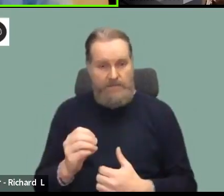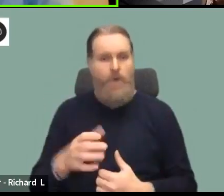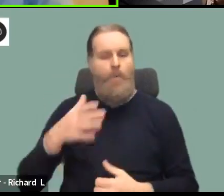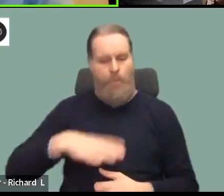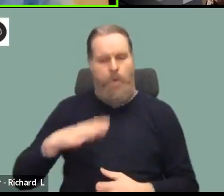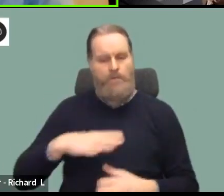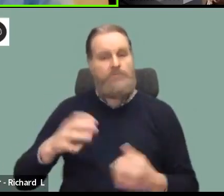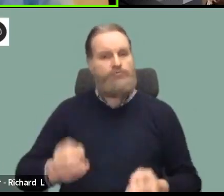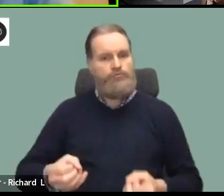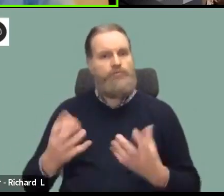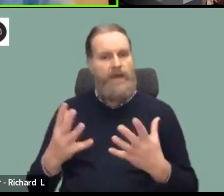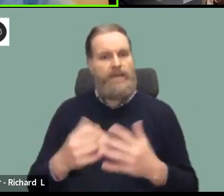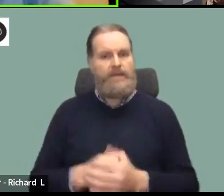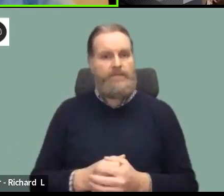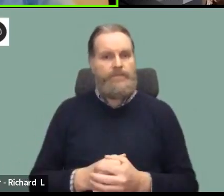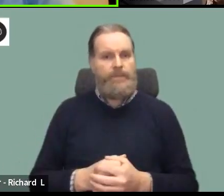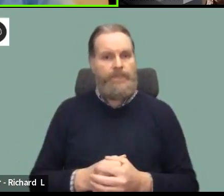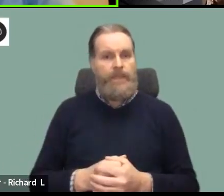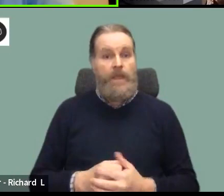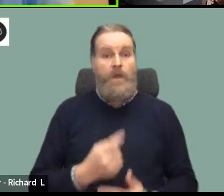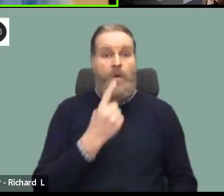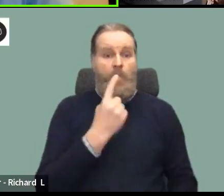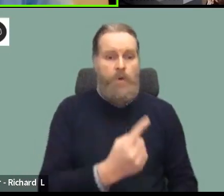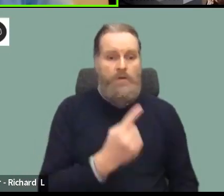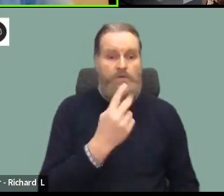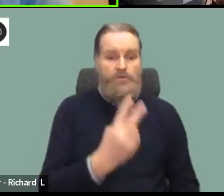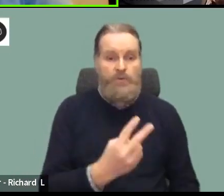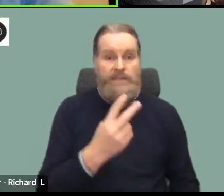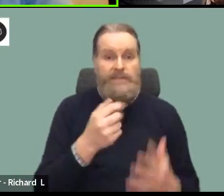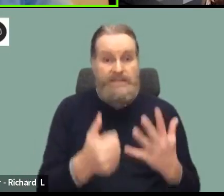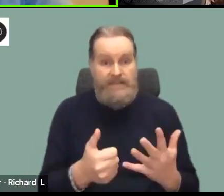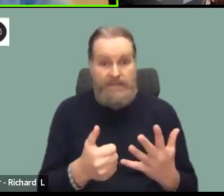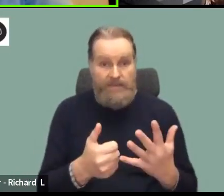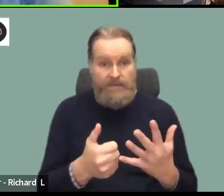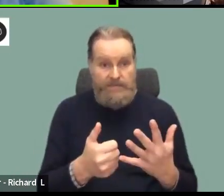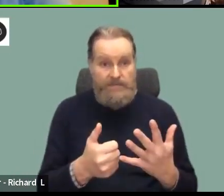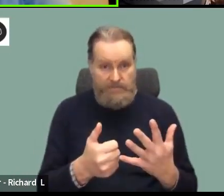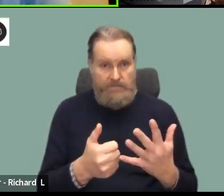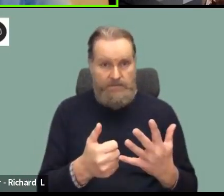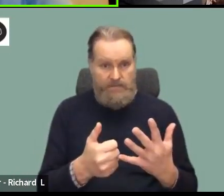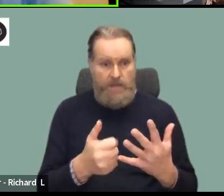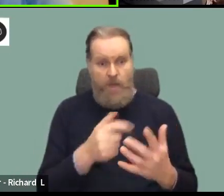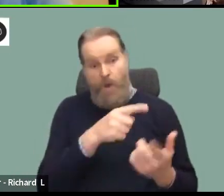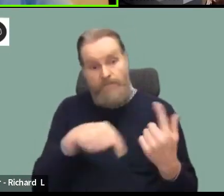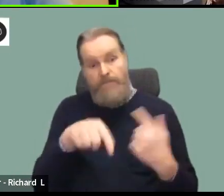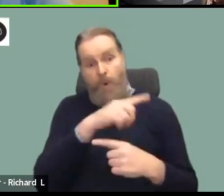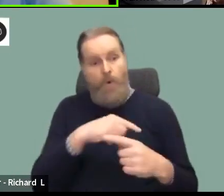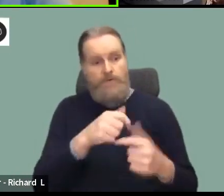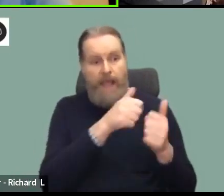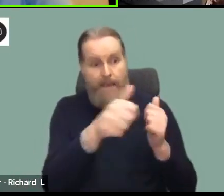action. On top of that, in 126. of them of those employers. We of those employers. We broke the undemocratic thresholds that the undemocratic thresholds that the government Foster's on trade